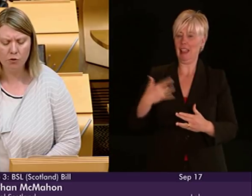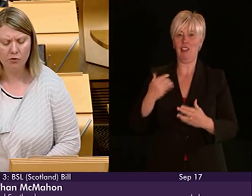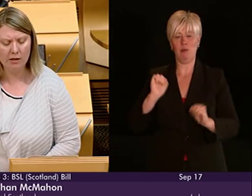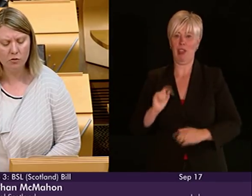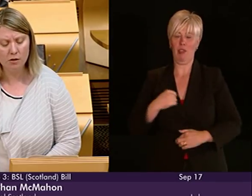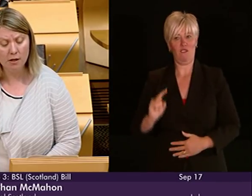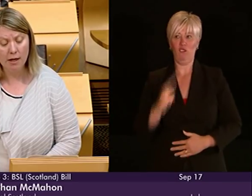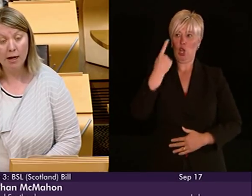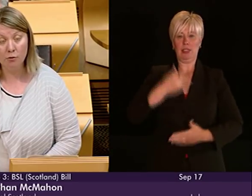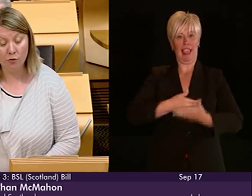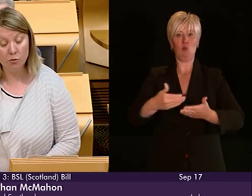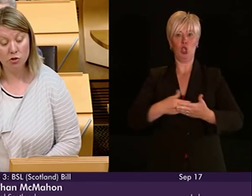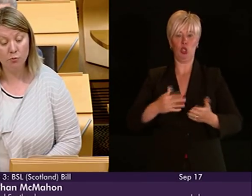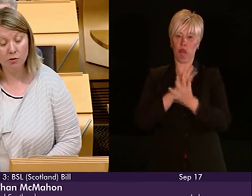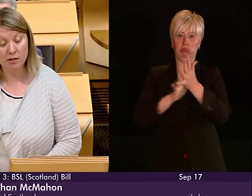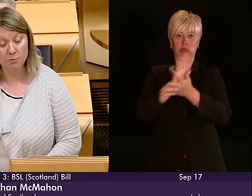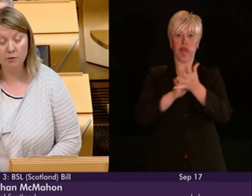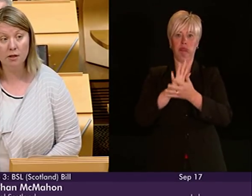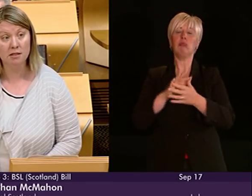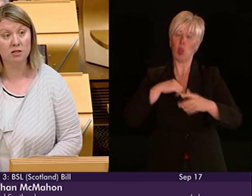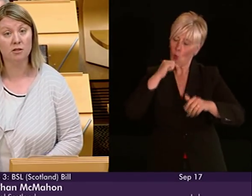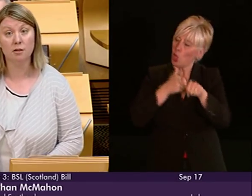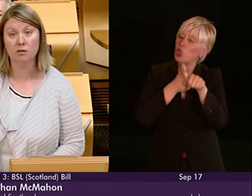point to end on. I look forward to supporting the bill at decision